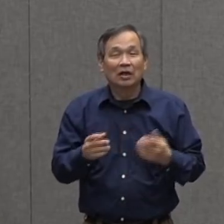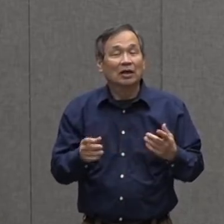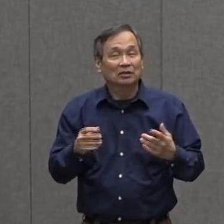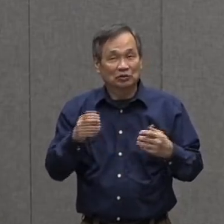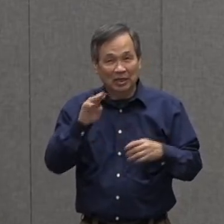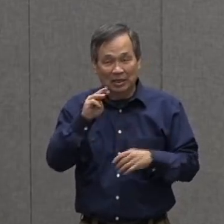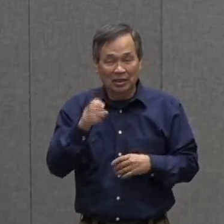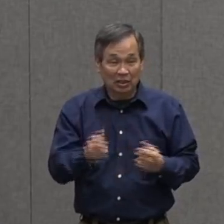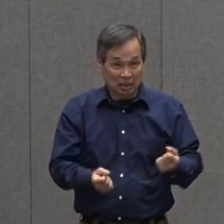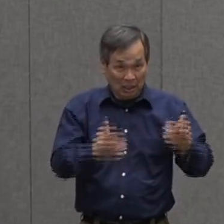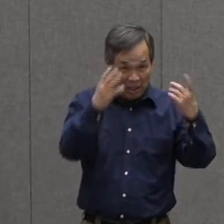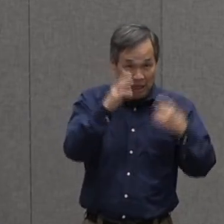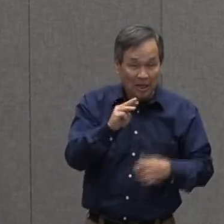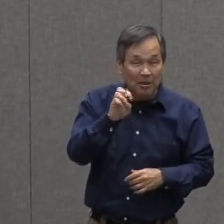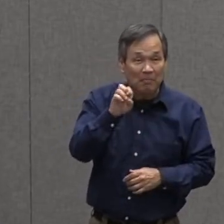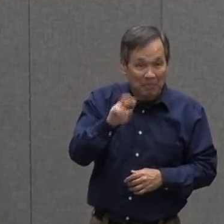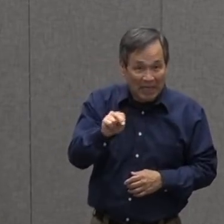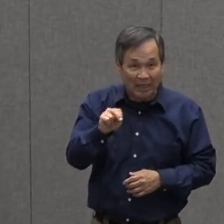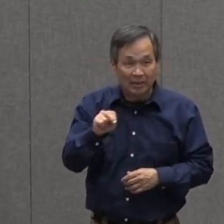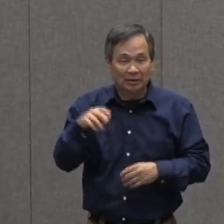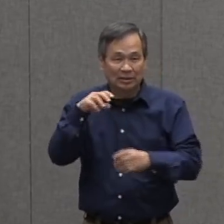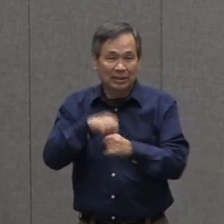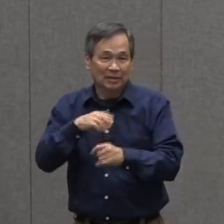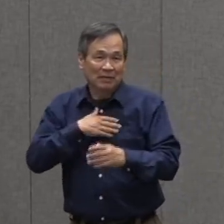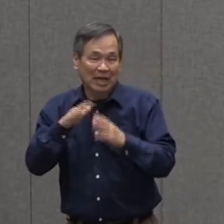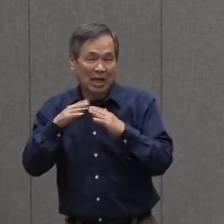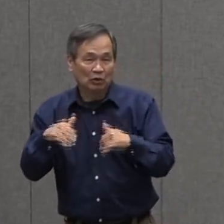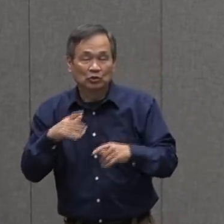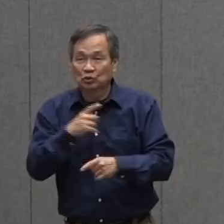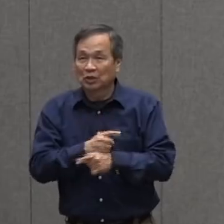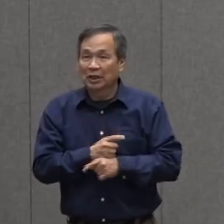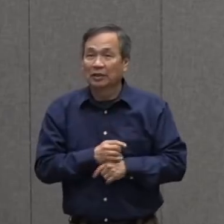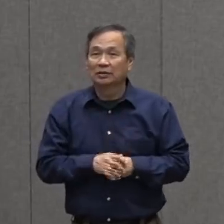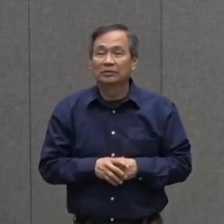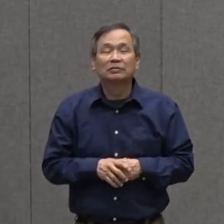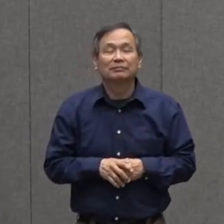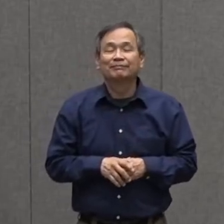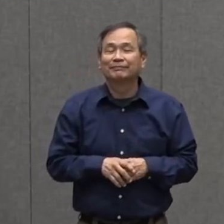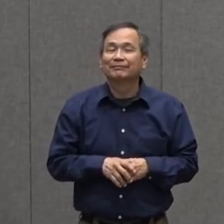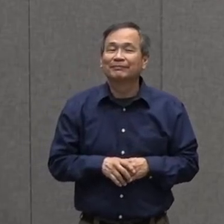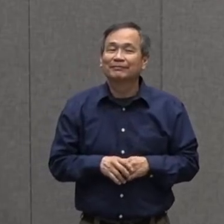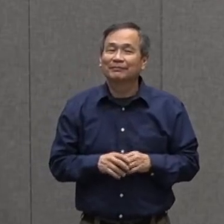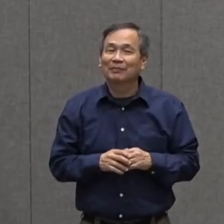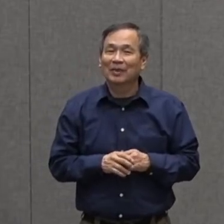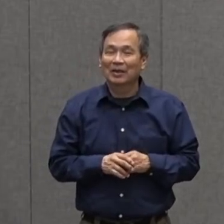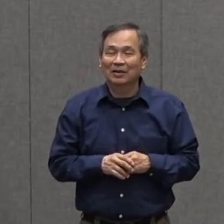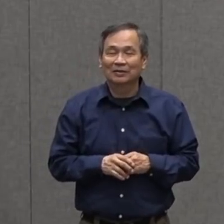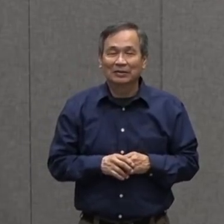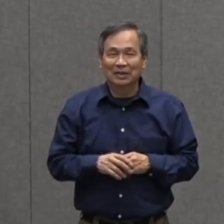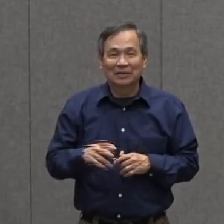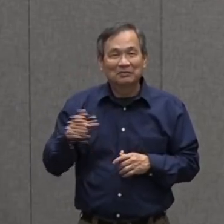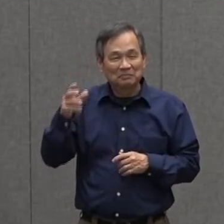There are a lot of men in my house. Yeah, let's circle that one. Good job if you knew that.